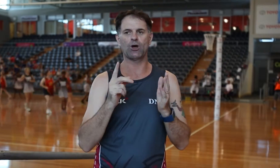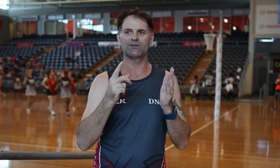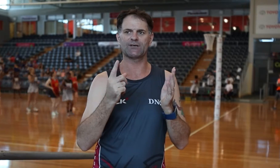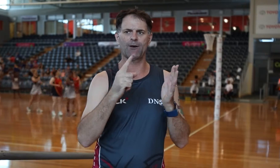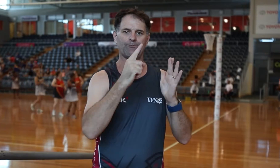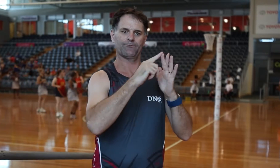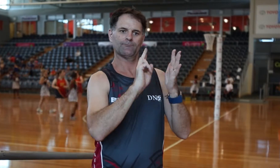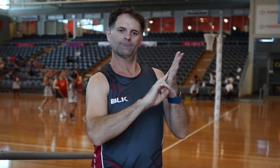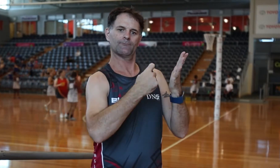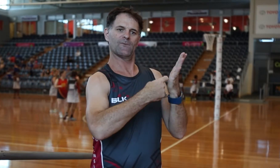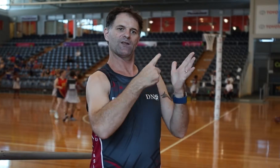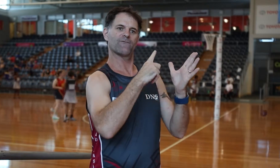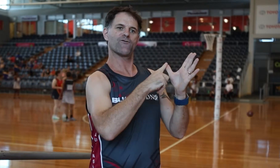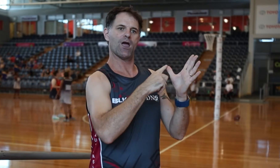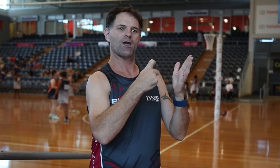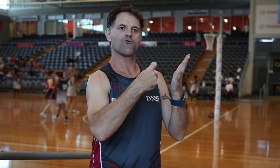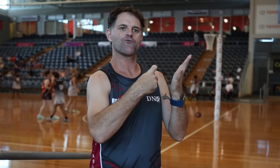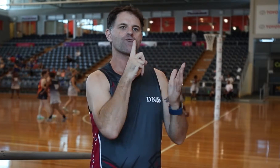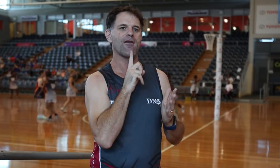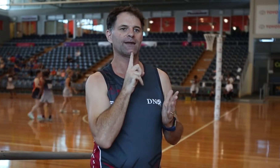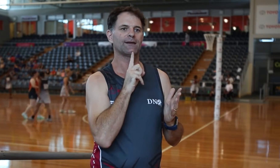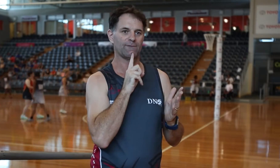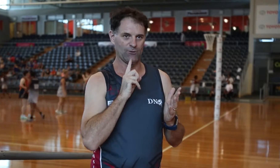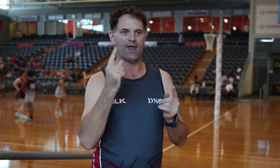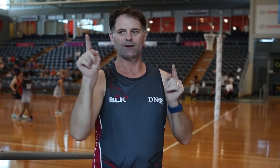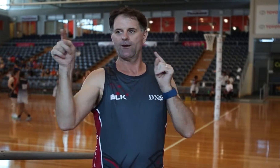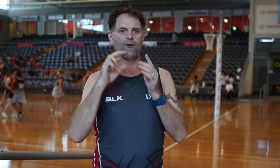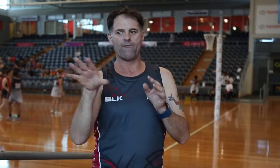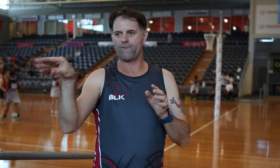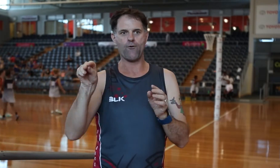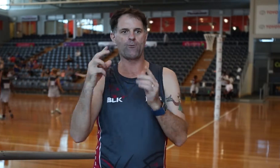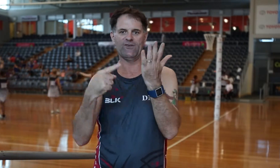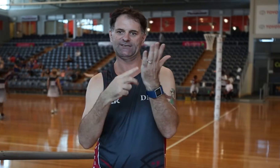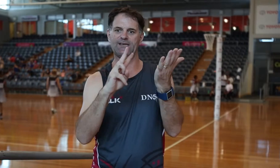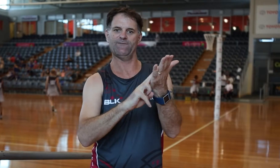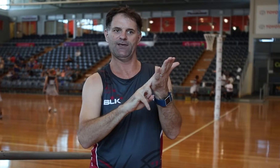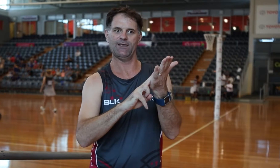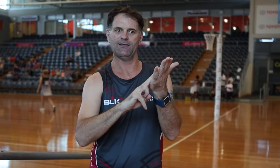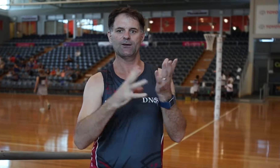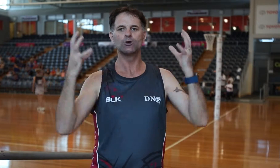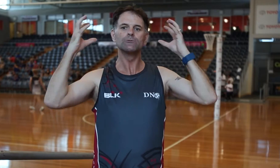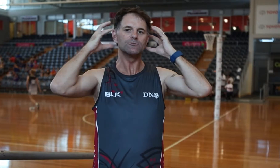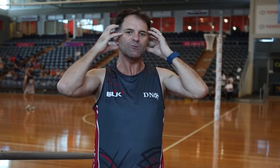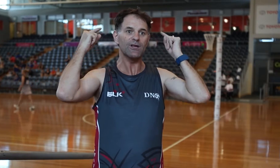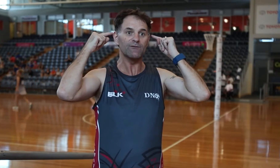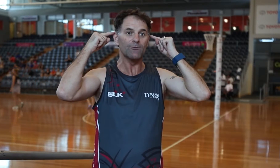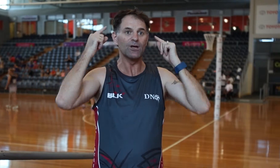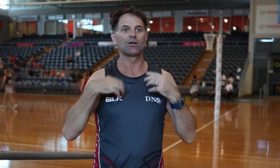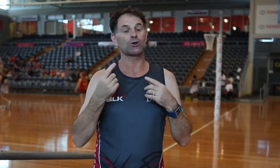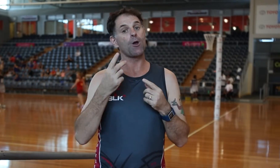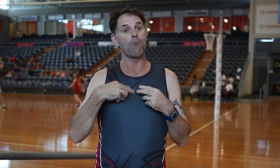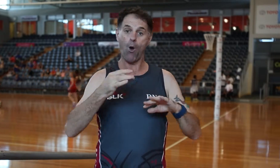It uses infrared to send the audio signal from the TV to my headphones.